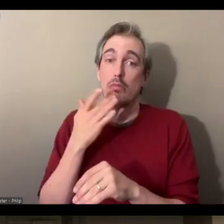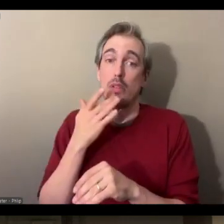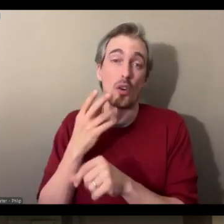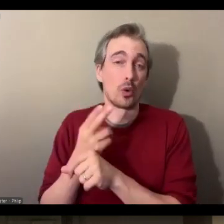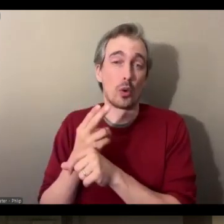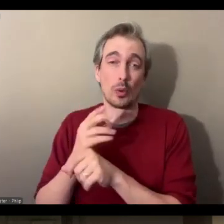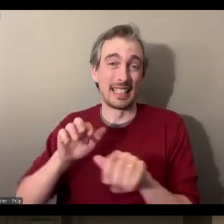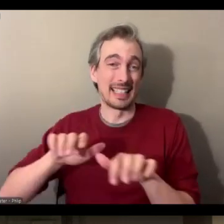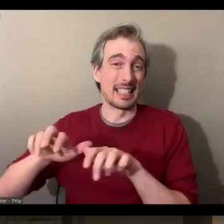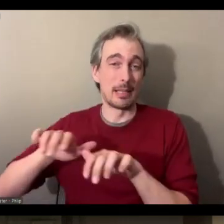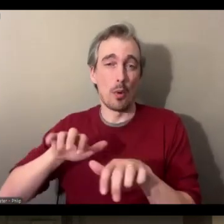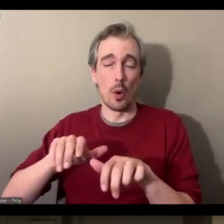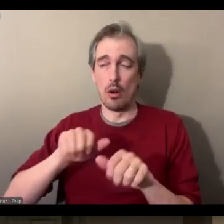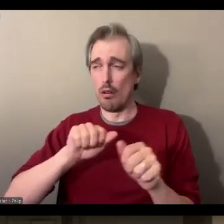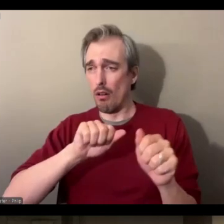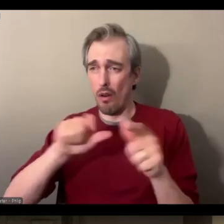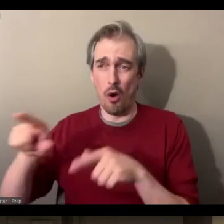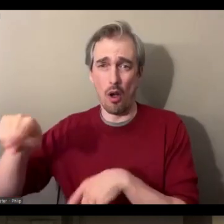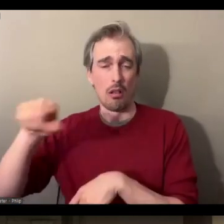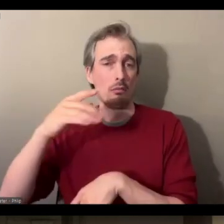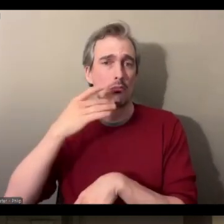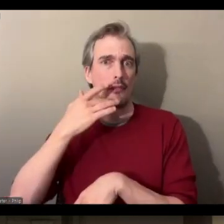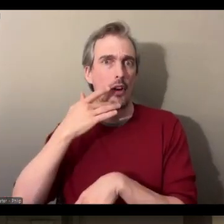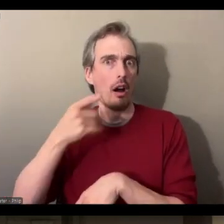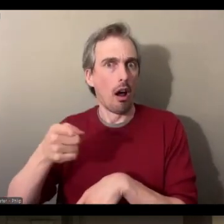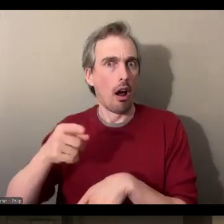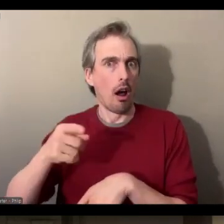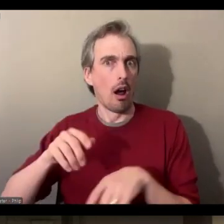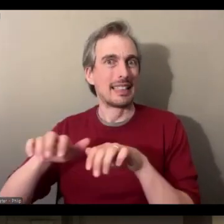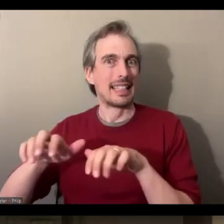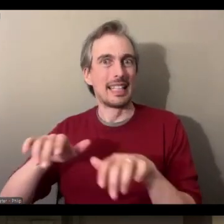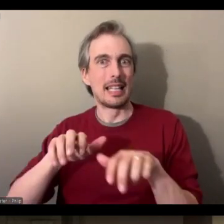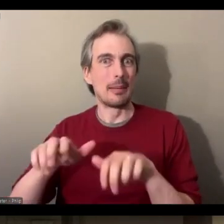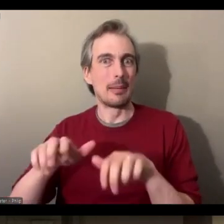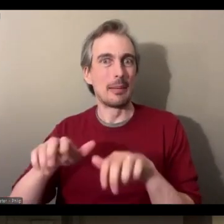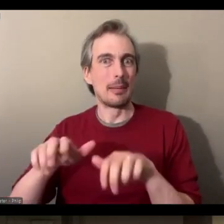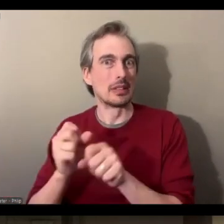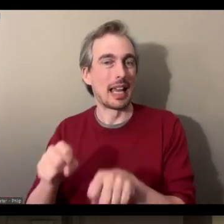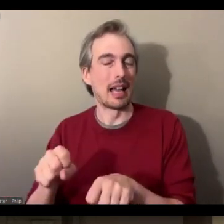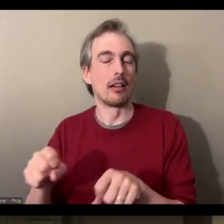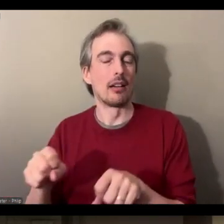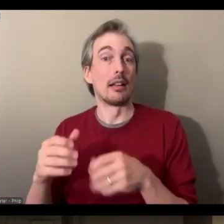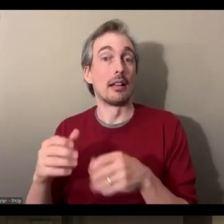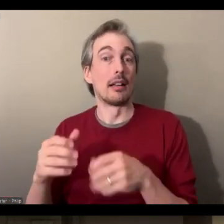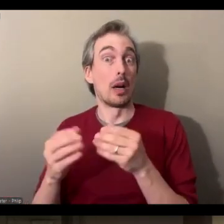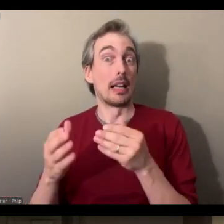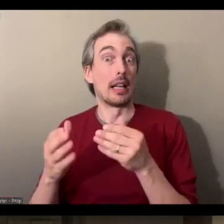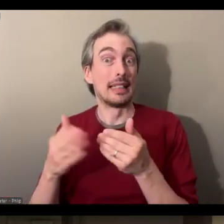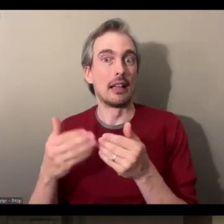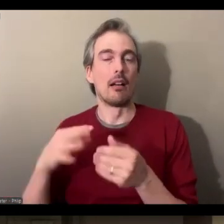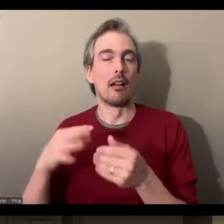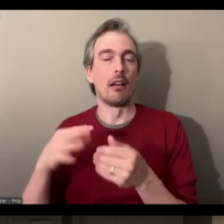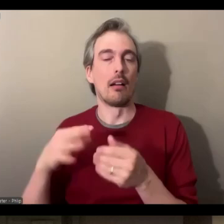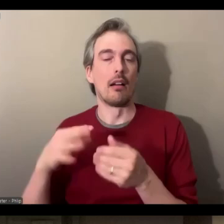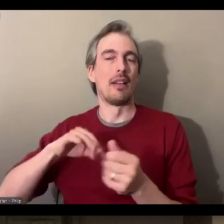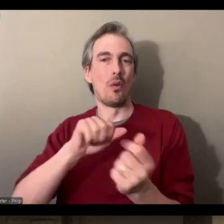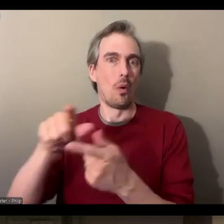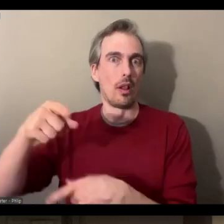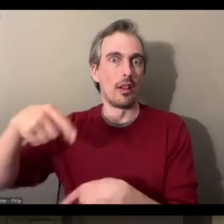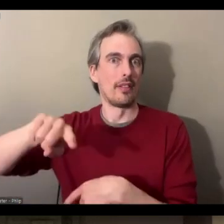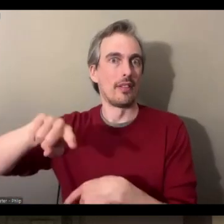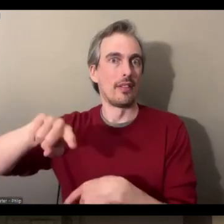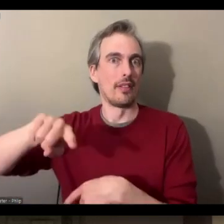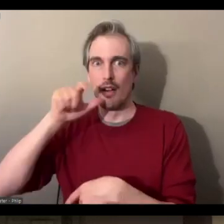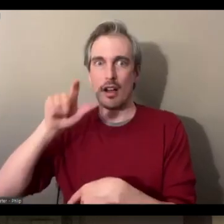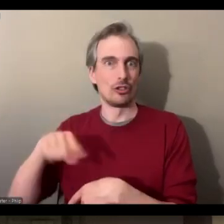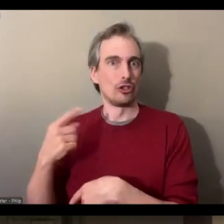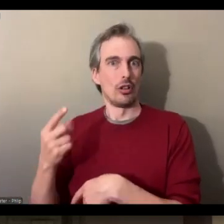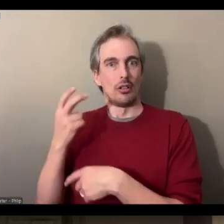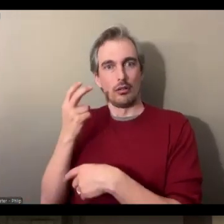And accessibility for some became usability for all. (audio drop) sort of the ultimate